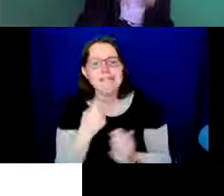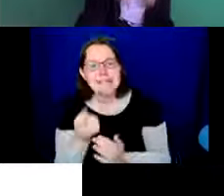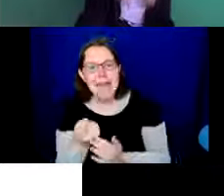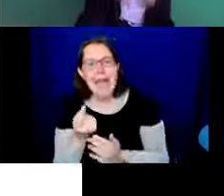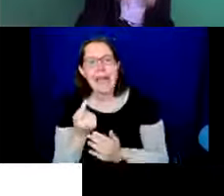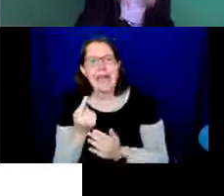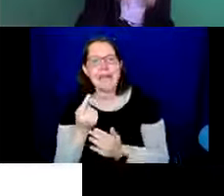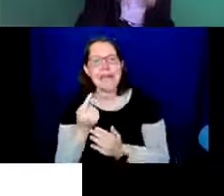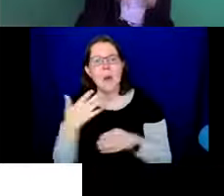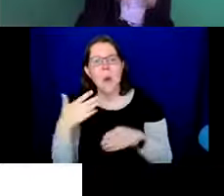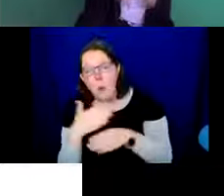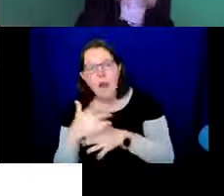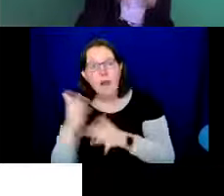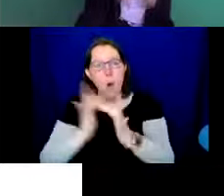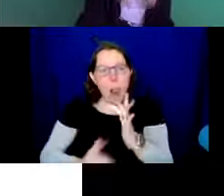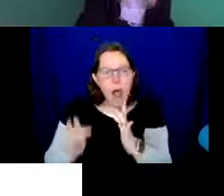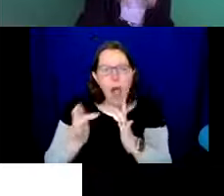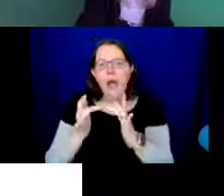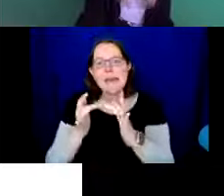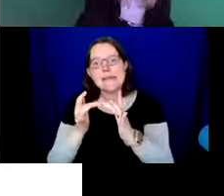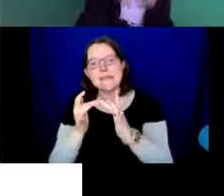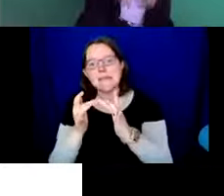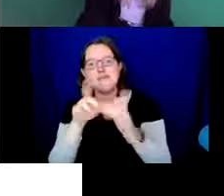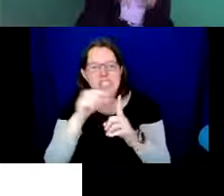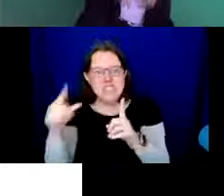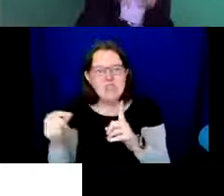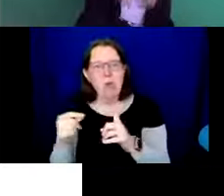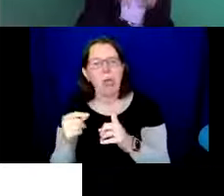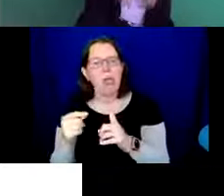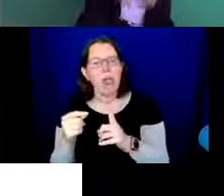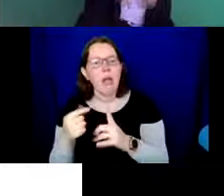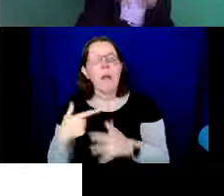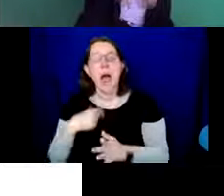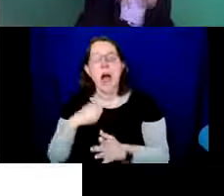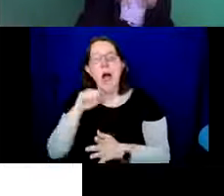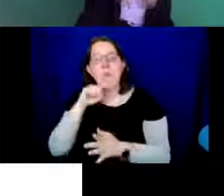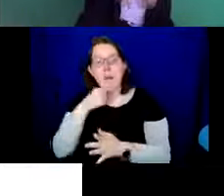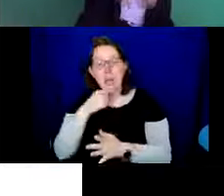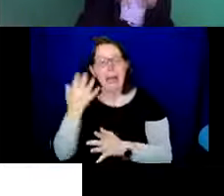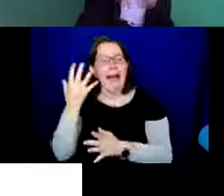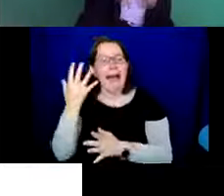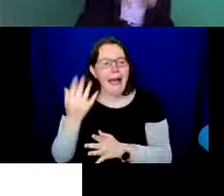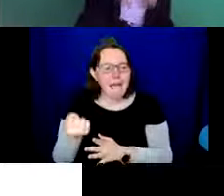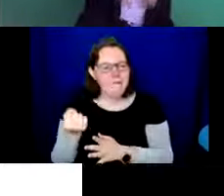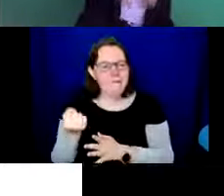and the like but aft what i'm going to do is i've got jew gosling who's asked me this yesterday and